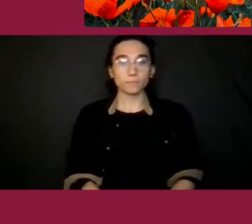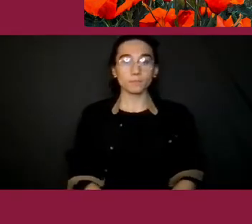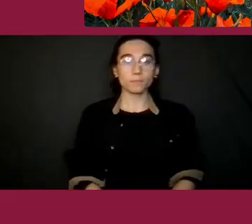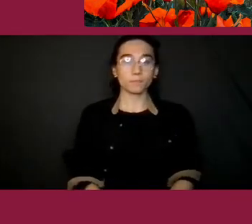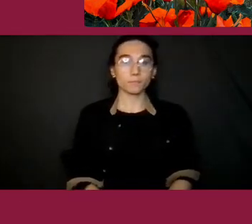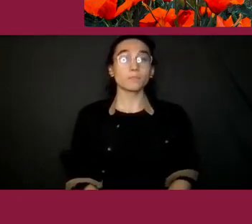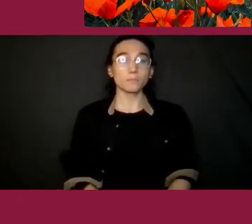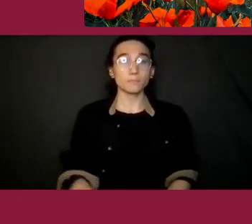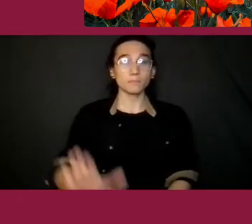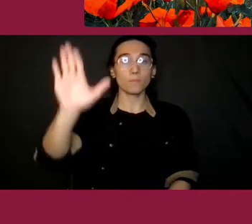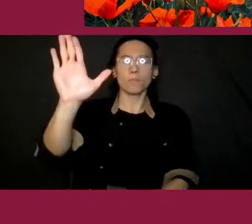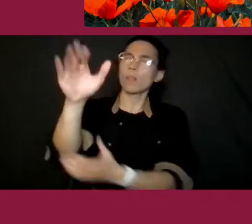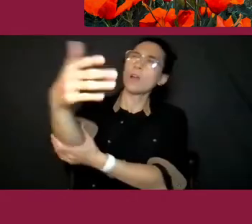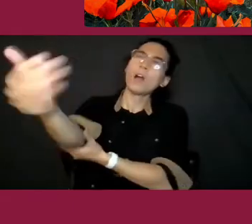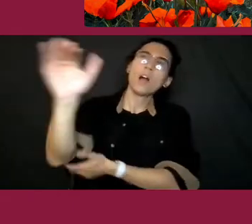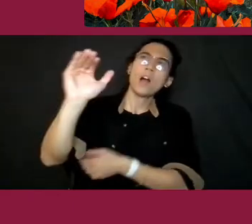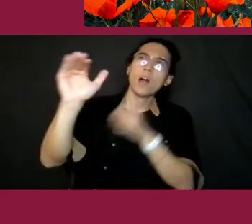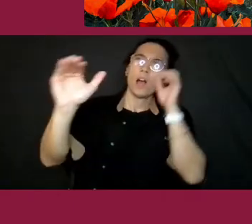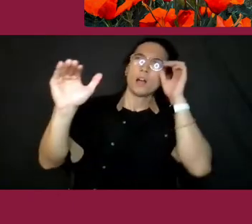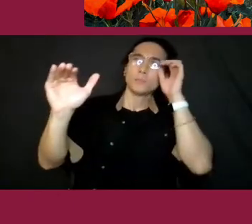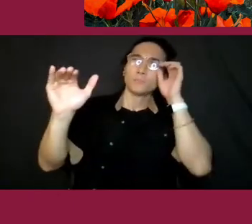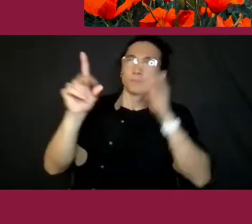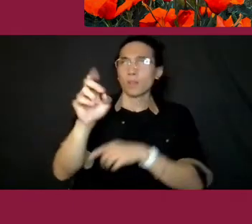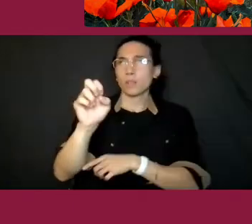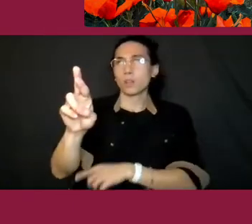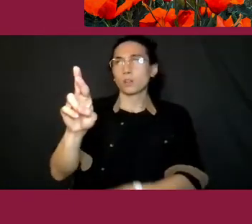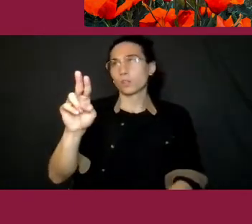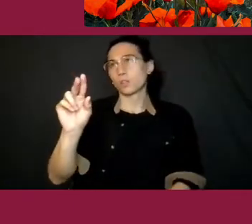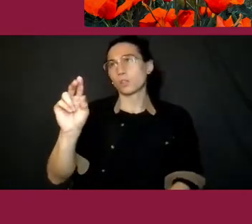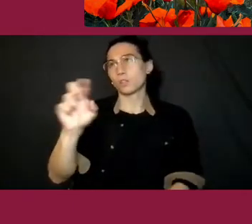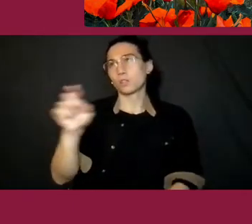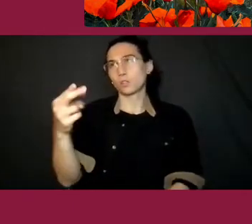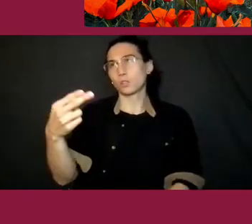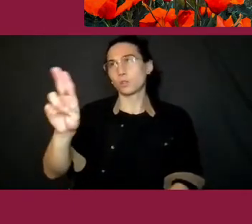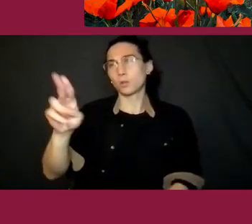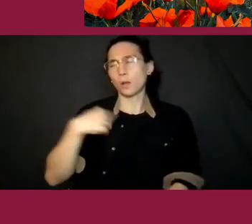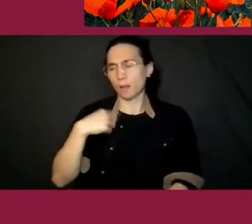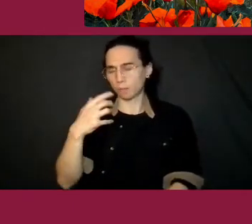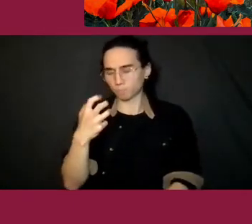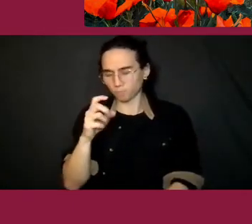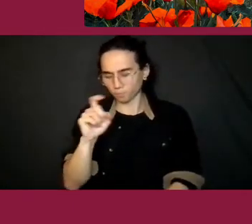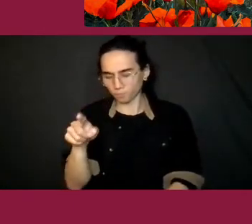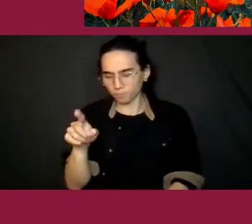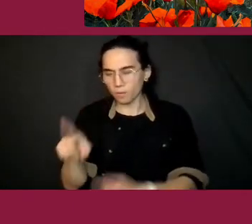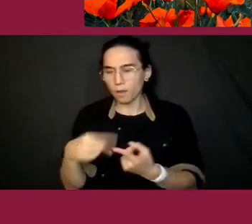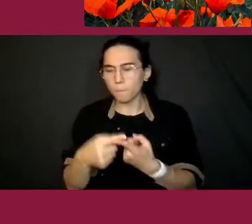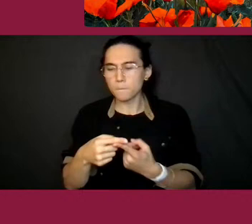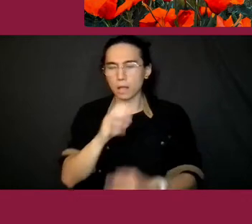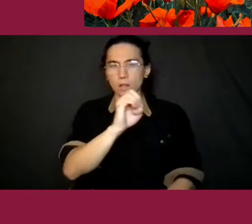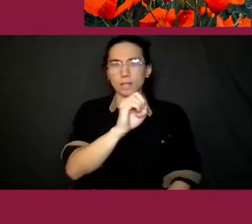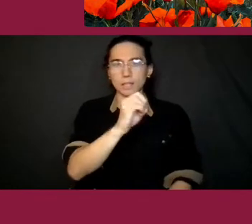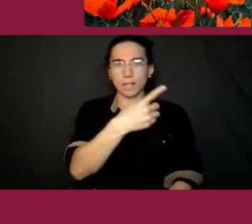Uh, Dr. Zhu, I wanted to say that you had in the section that said the ego leads to conflict,